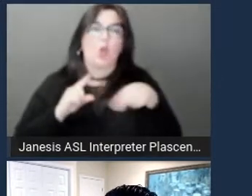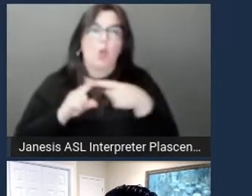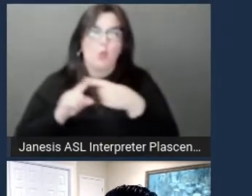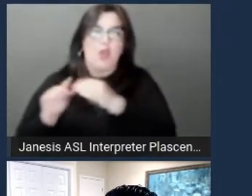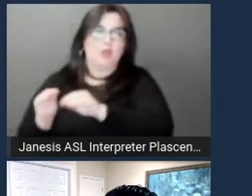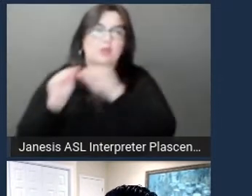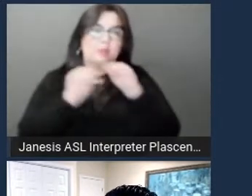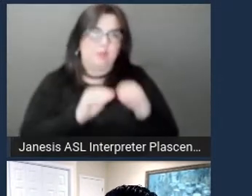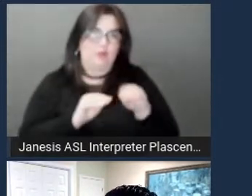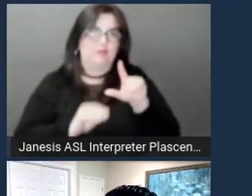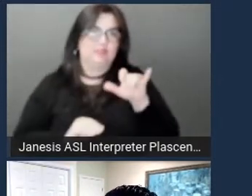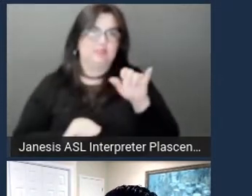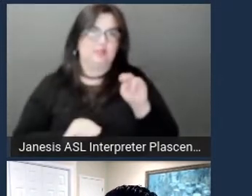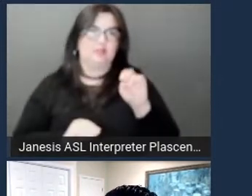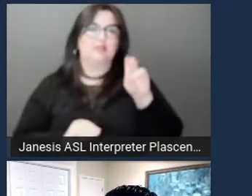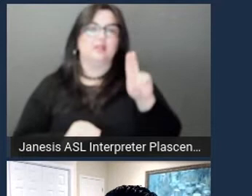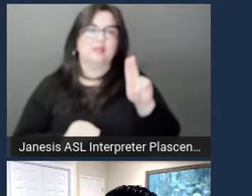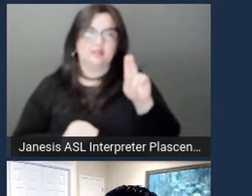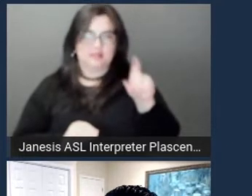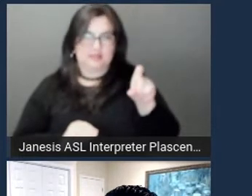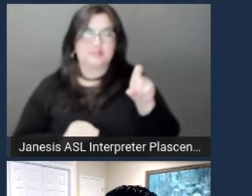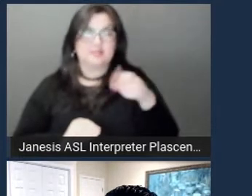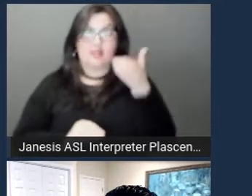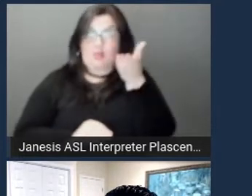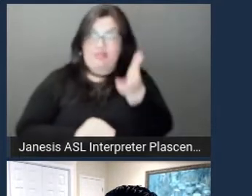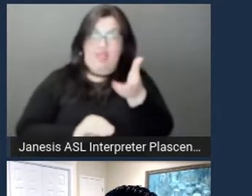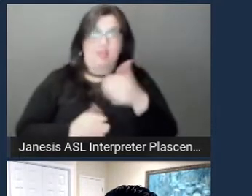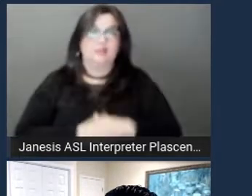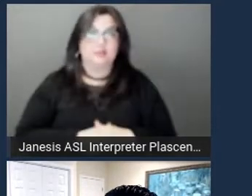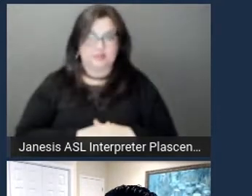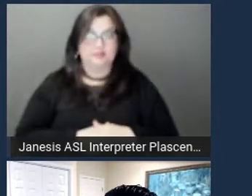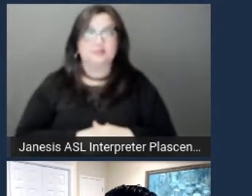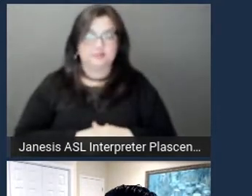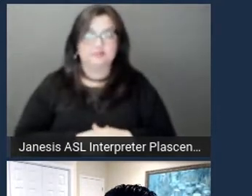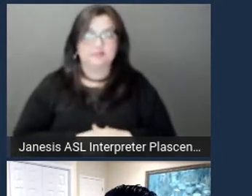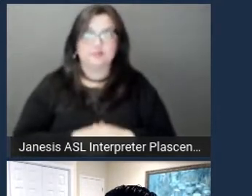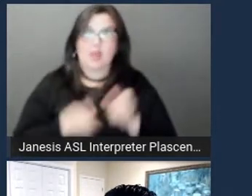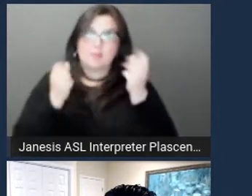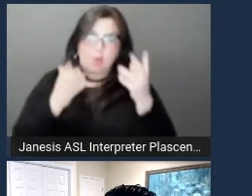And that is the report right here, there'll be multiple other things like that